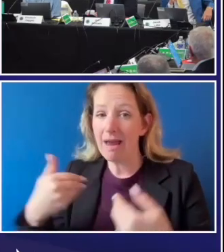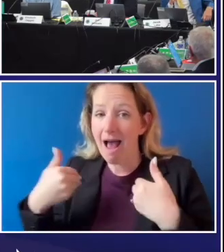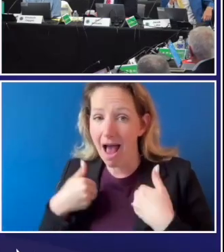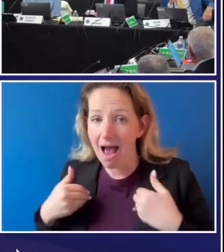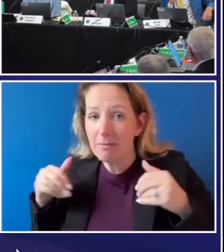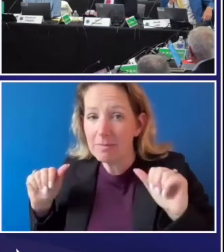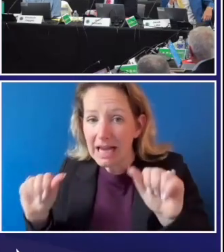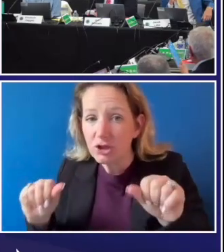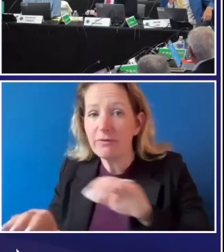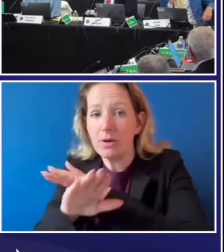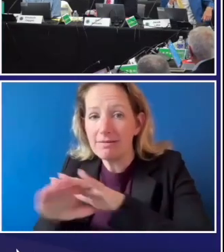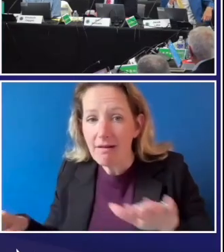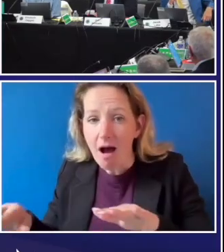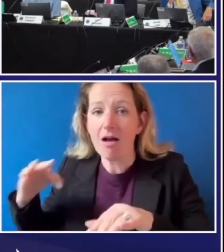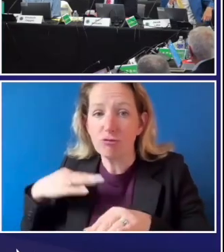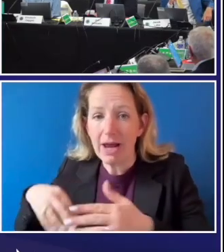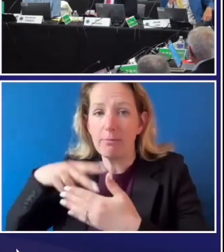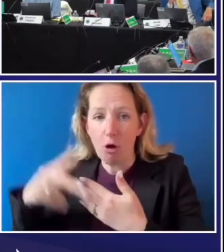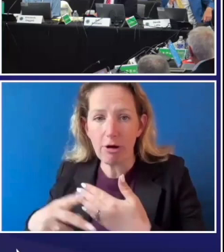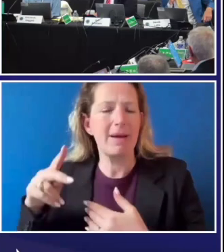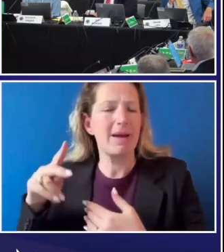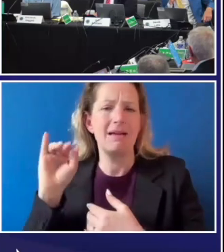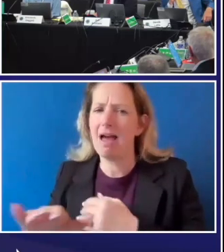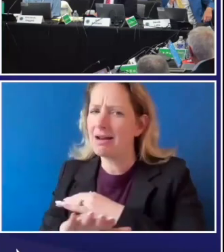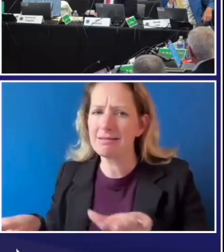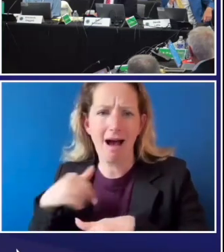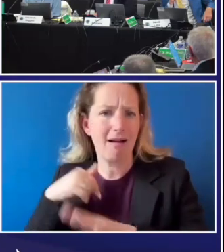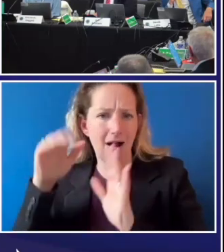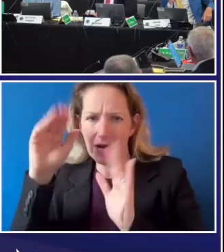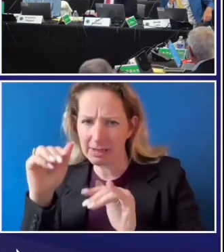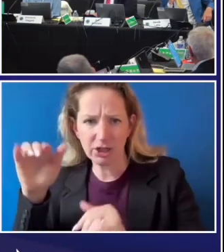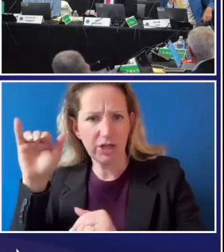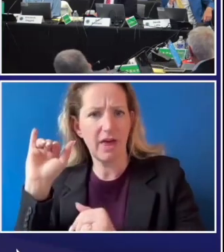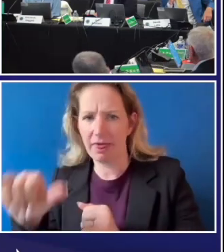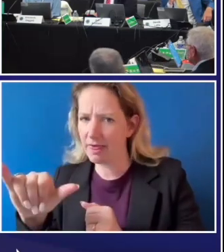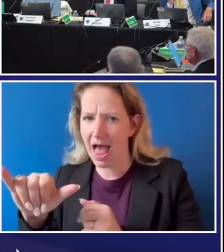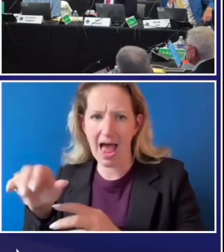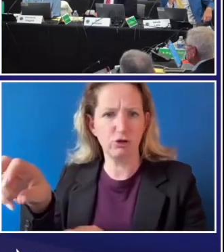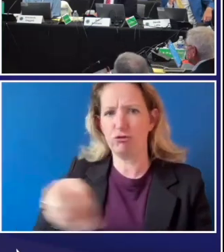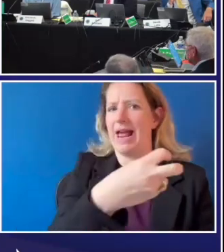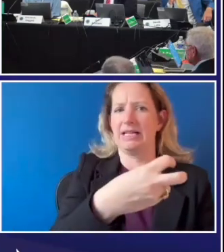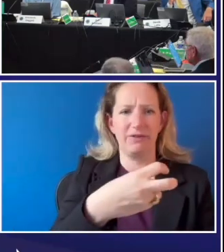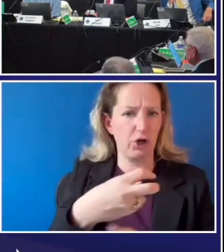um, and it's not our expectation that that be um, necessary transferable once his credits awarded for it.